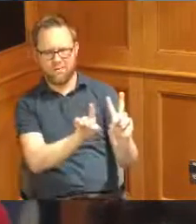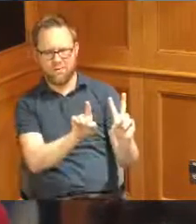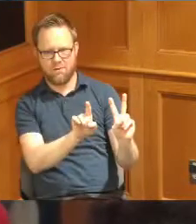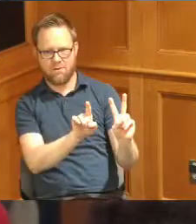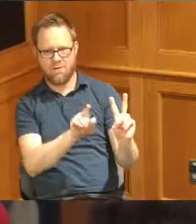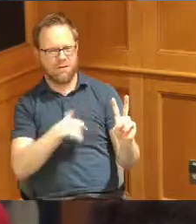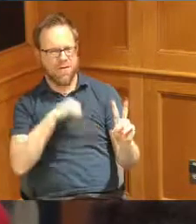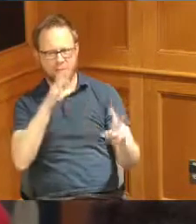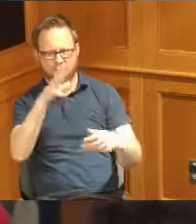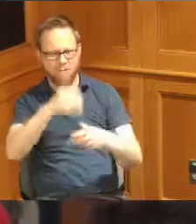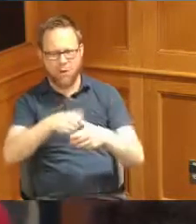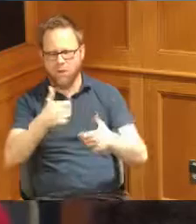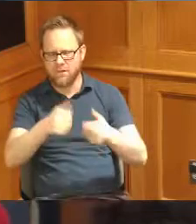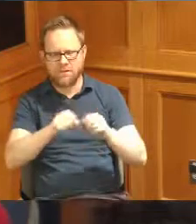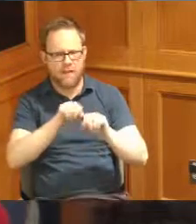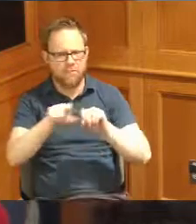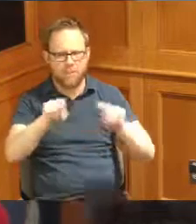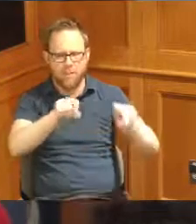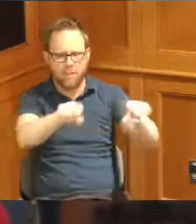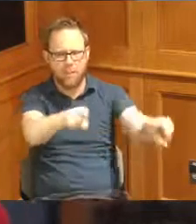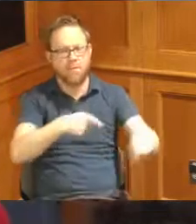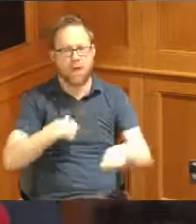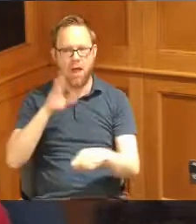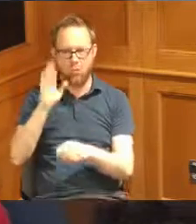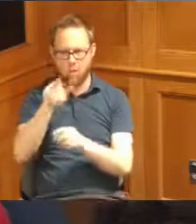message with all the girls I give the message to them and they relay the message to everybody